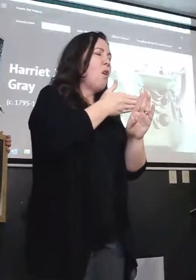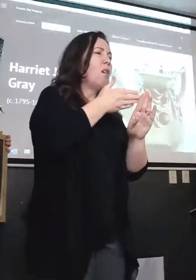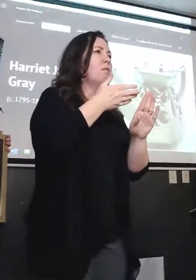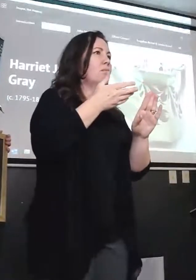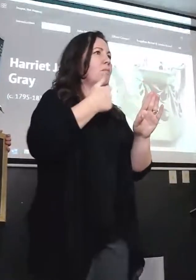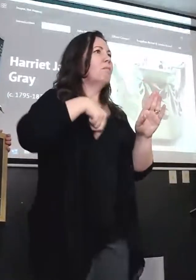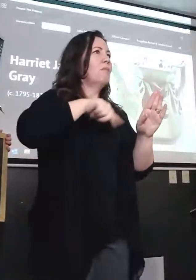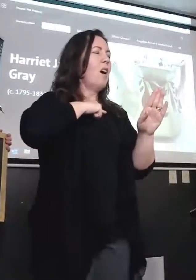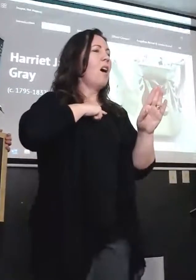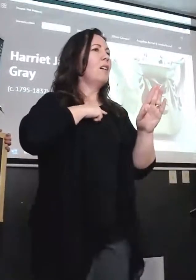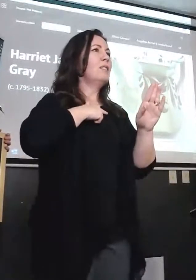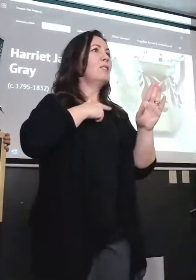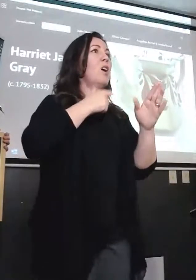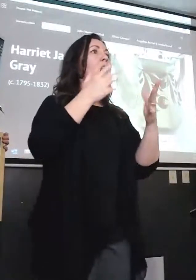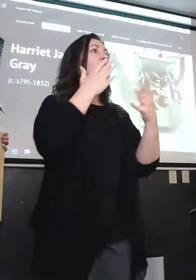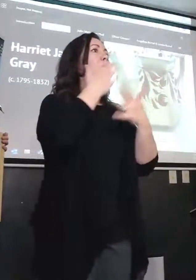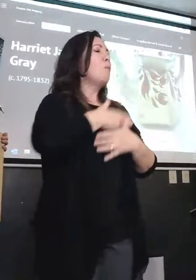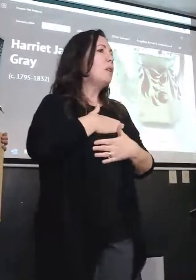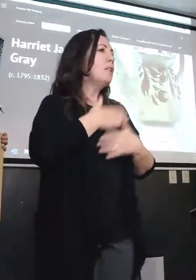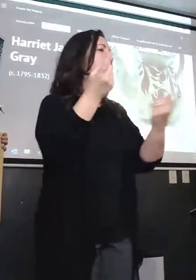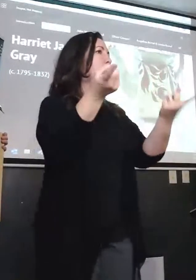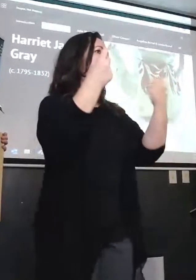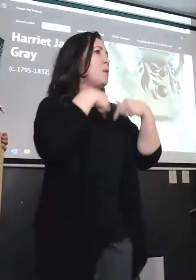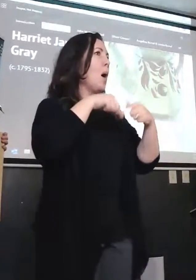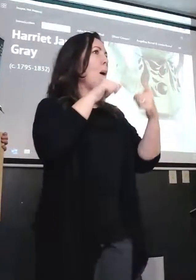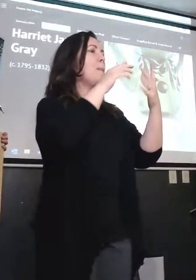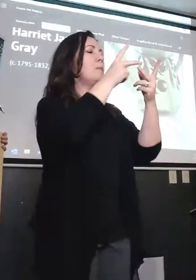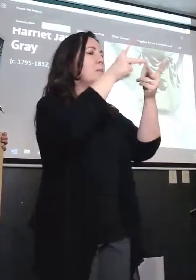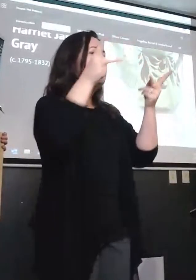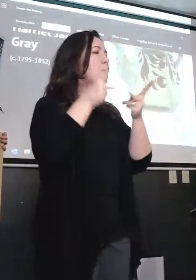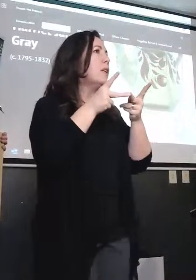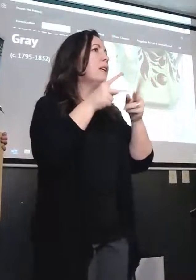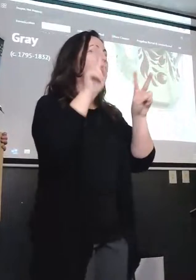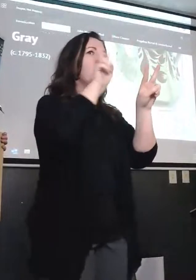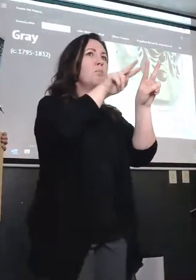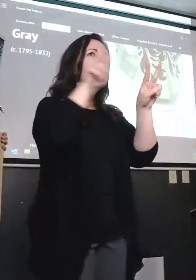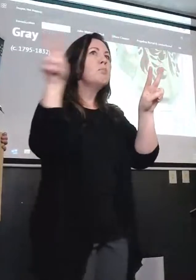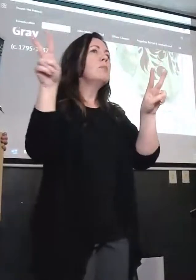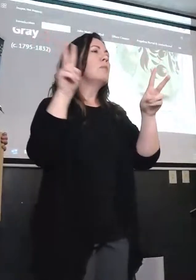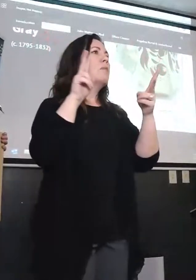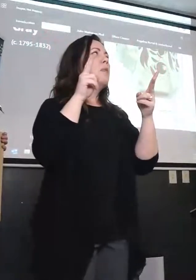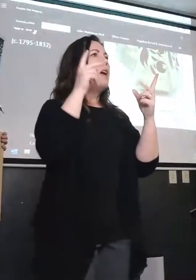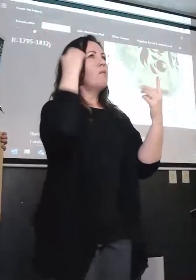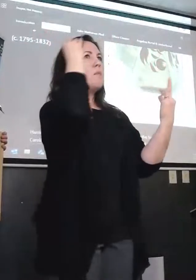invite you to visit the site read our introduction and consider how can we honor the people and the